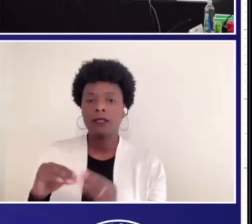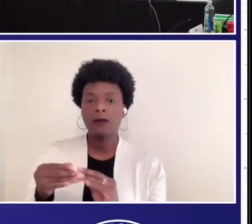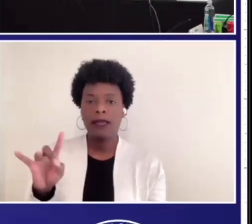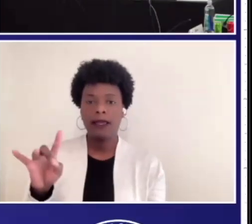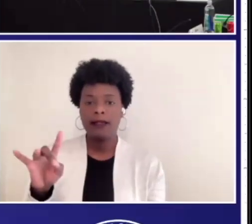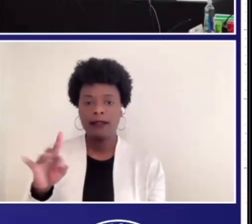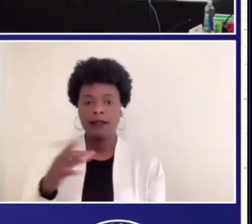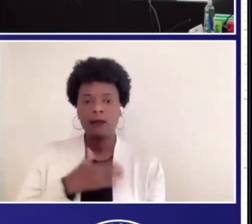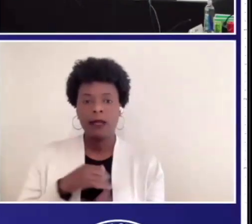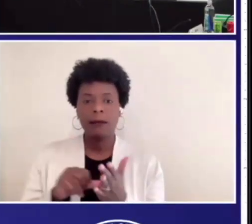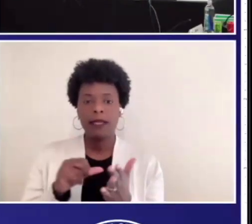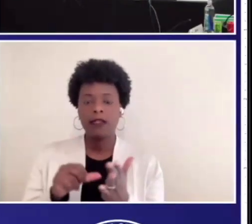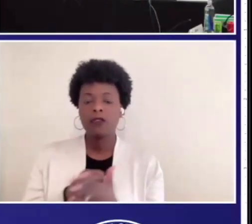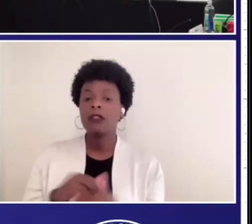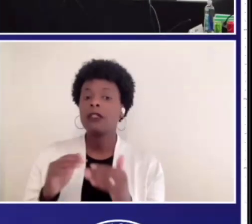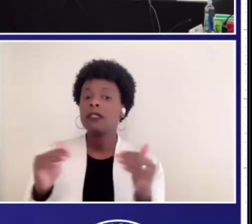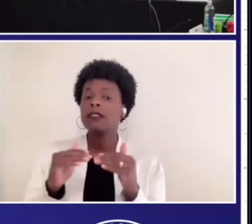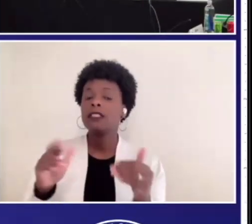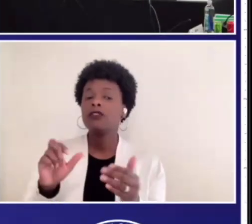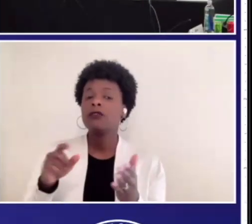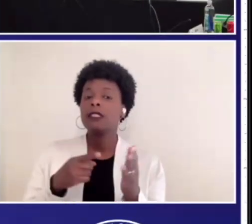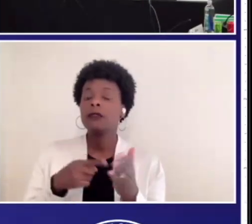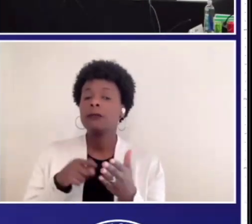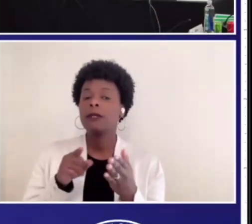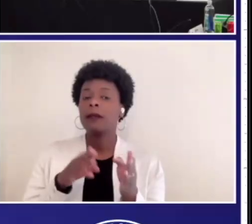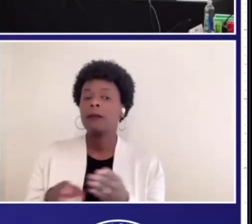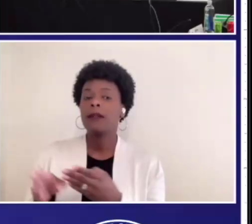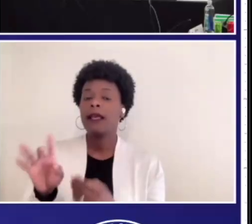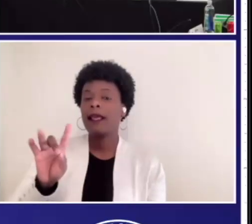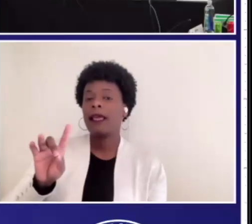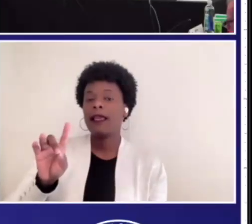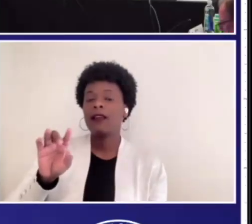The tiered standard repayment plan under eight Romanette two, a borrower's payments